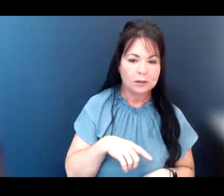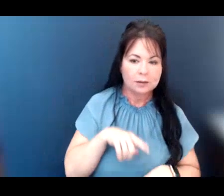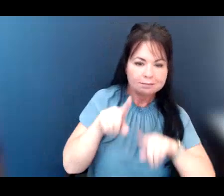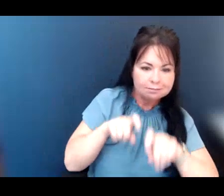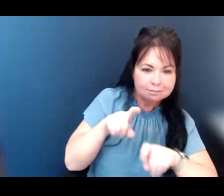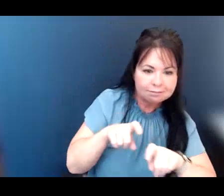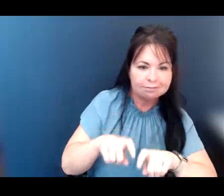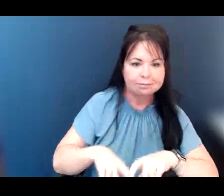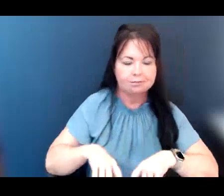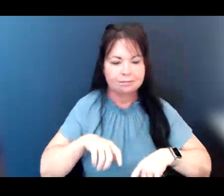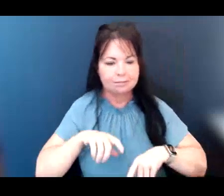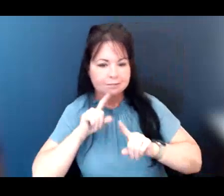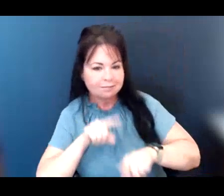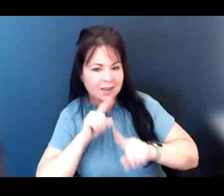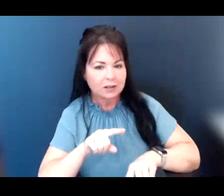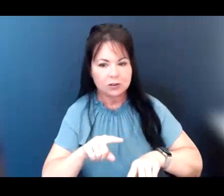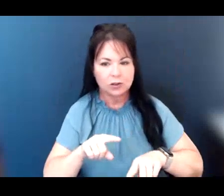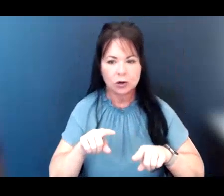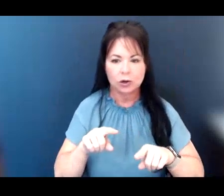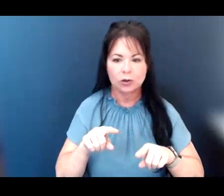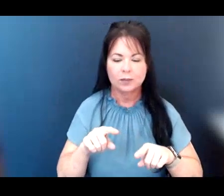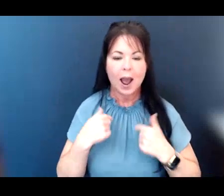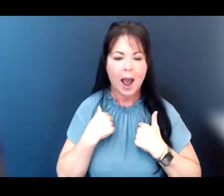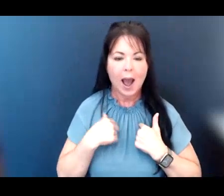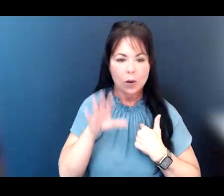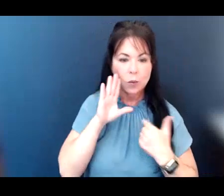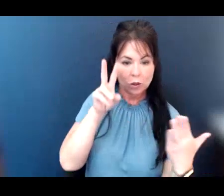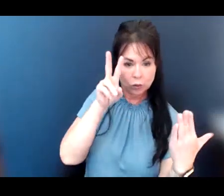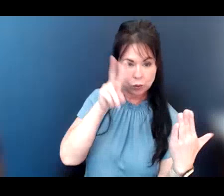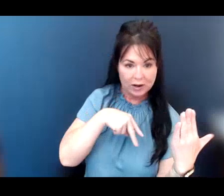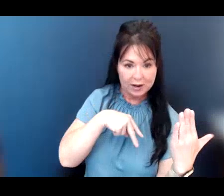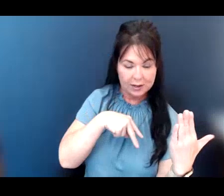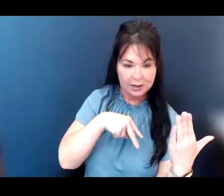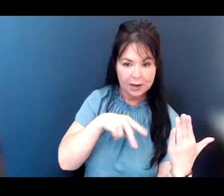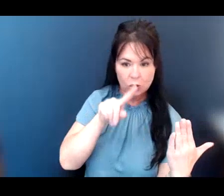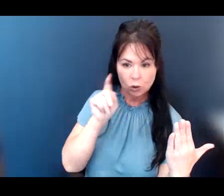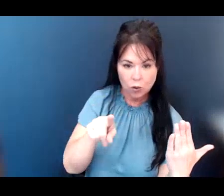So I'll go through and read through those. And we'll have the panelists respond to the questions.